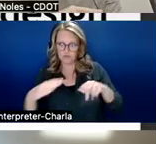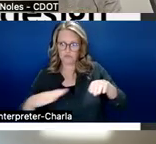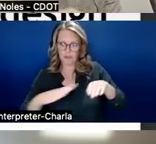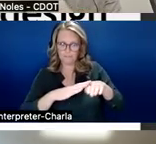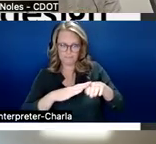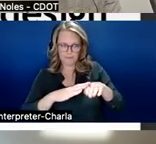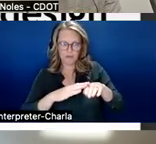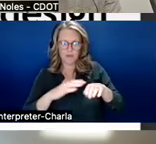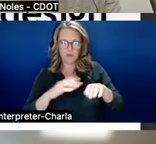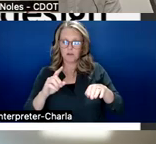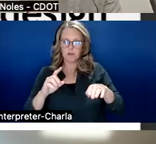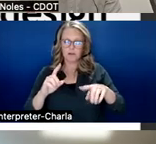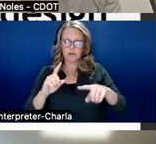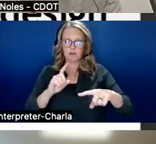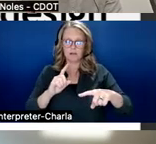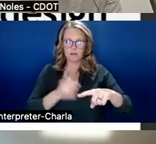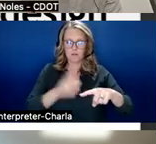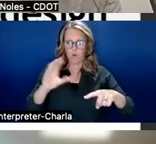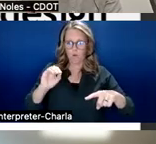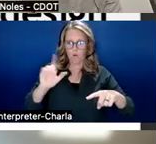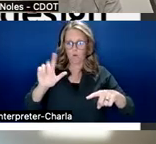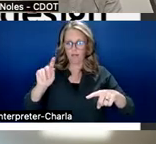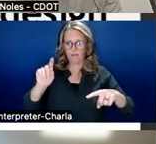Colfax to Federal southbound, which is just off the screen.